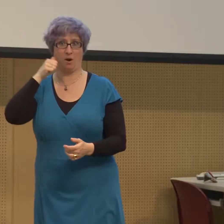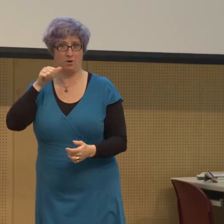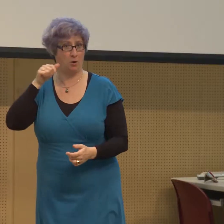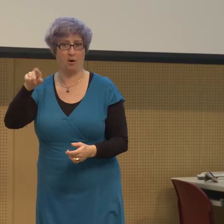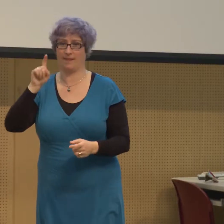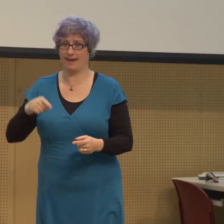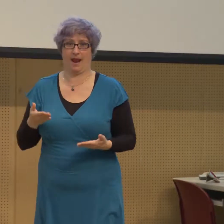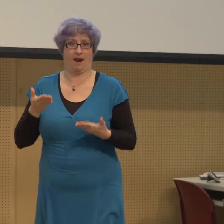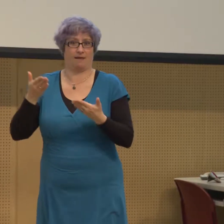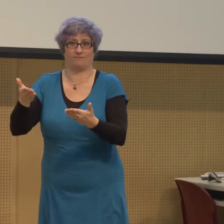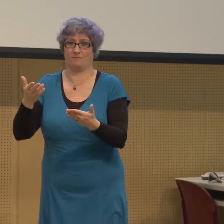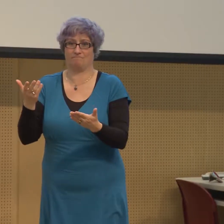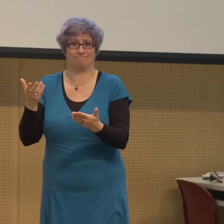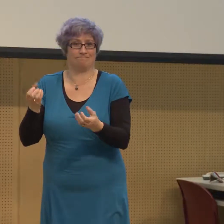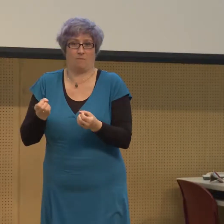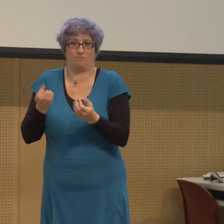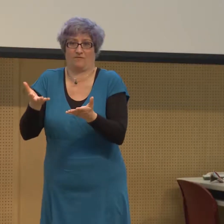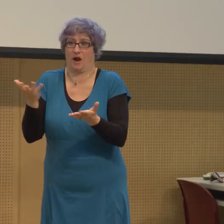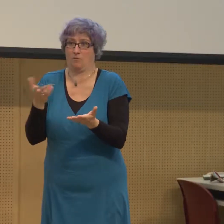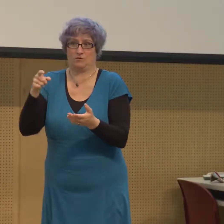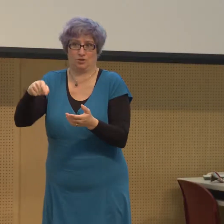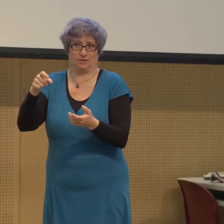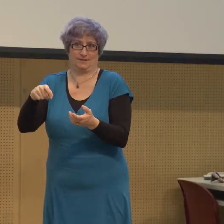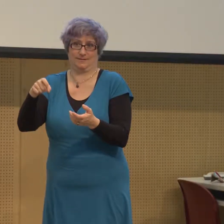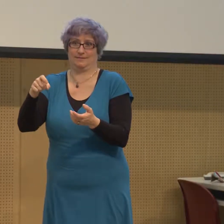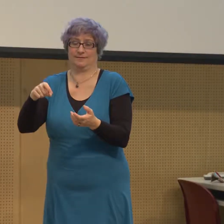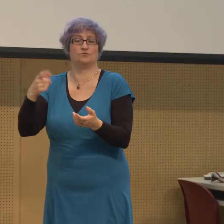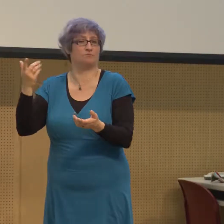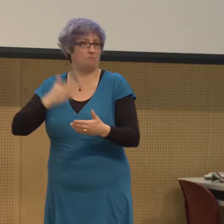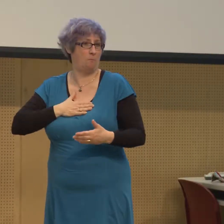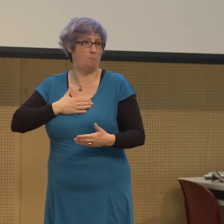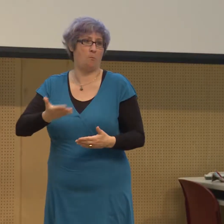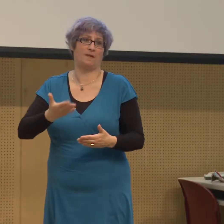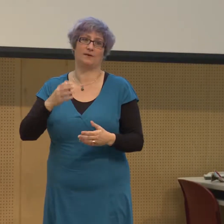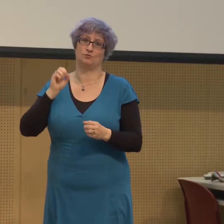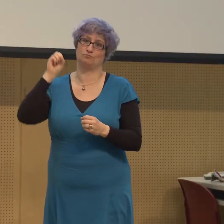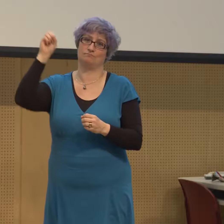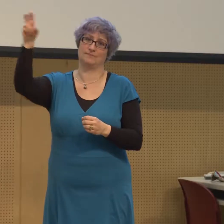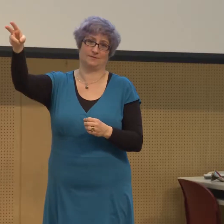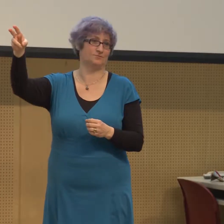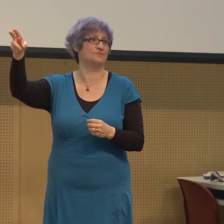So, the family I was mentioning, understand it... understood it completely